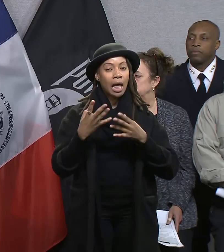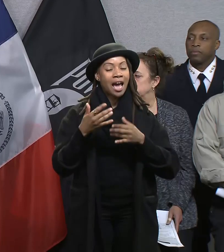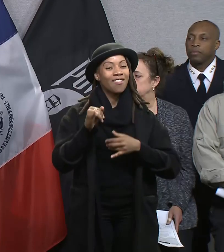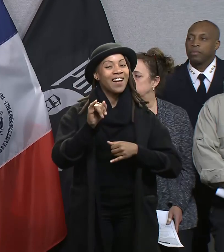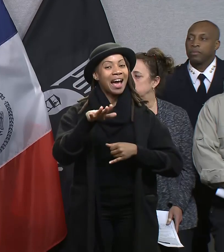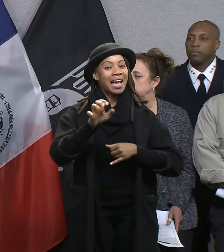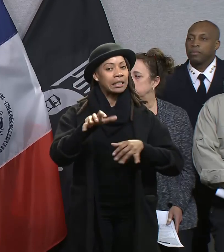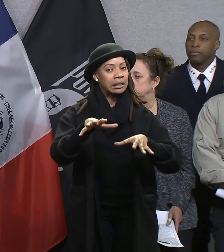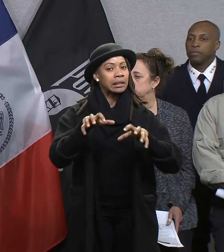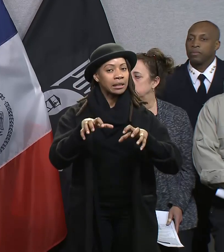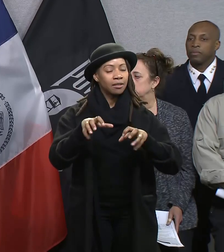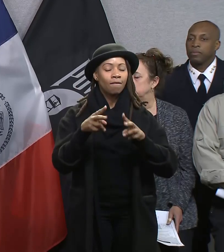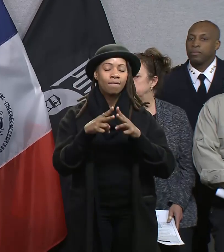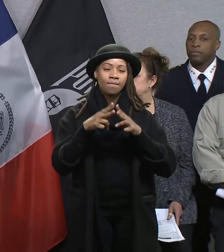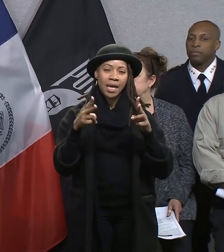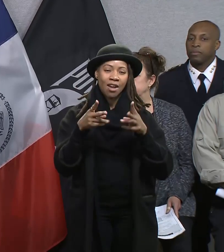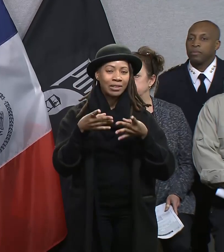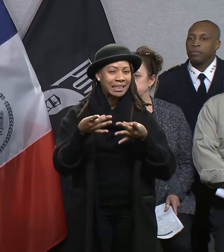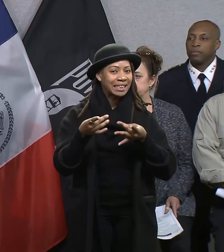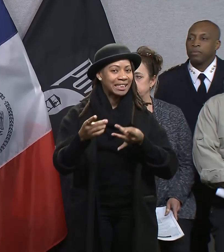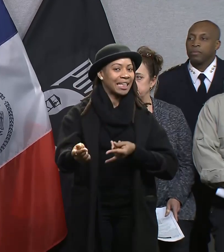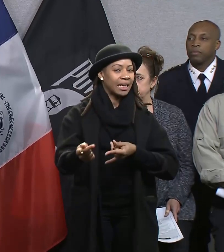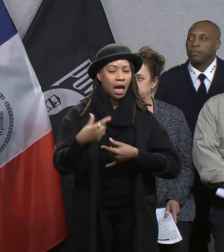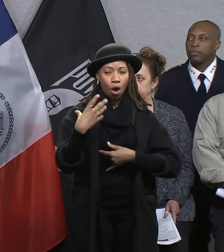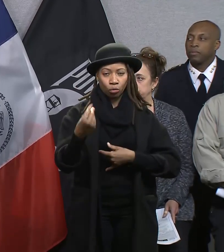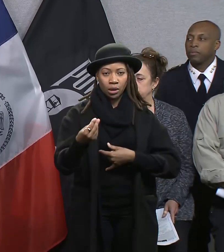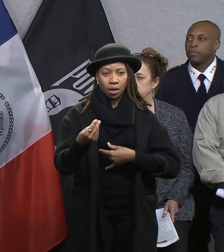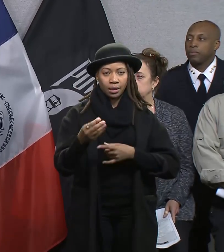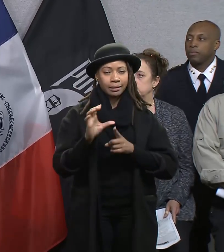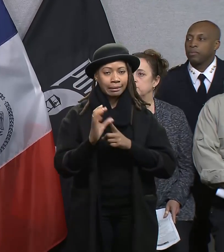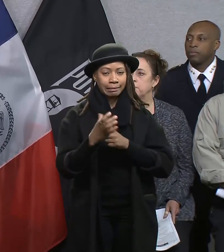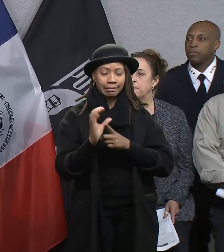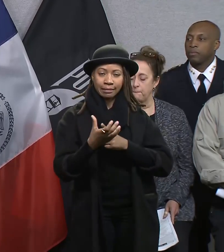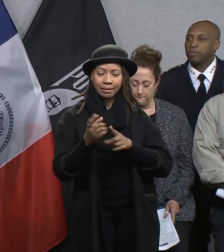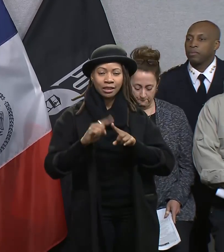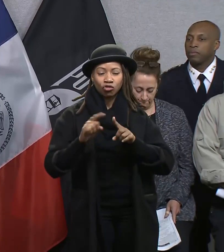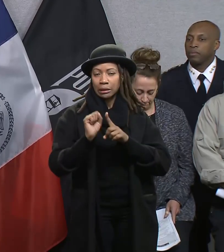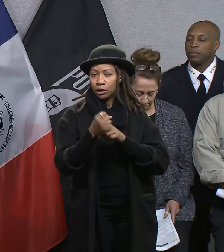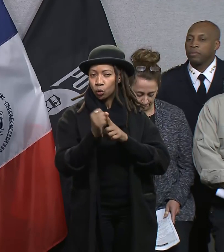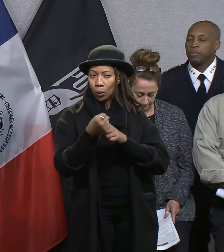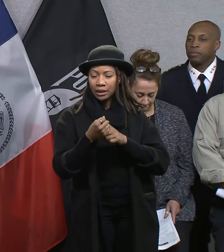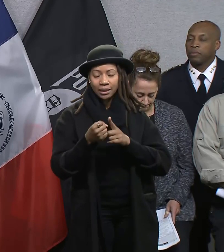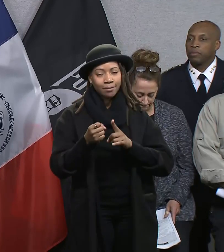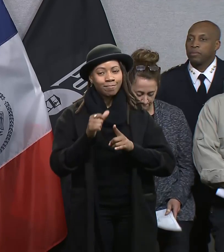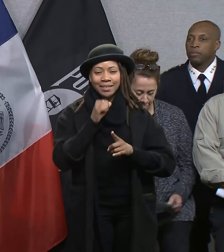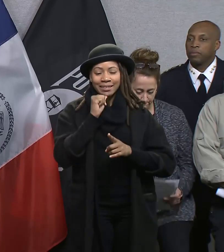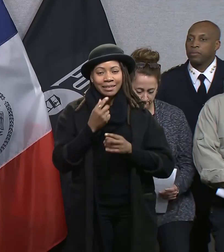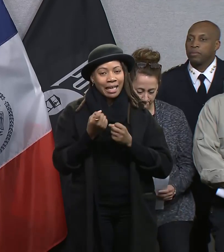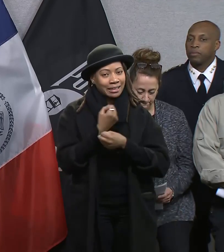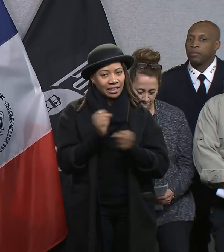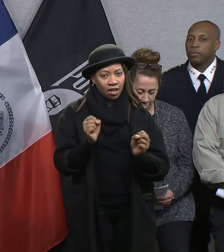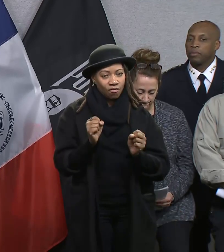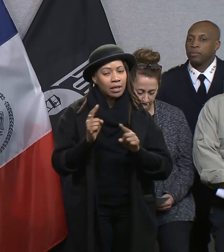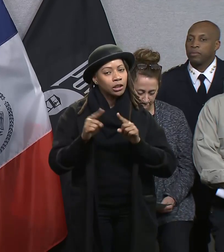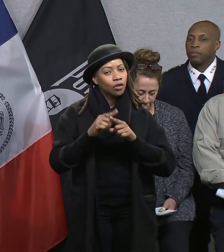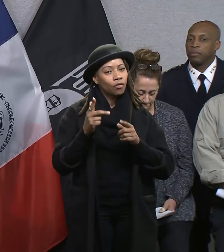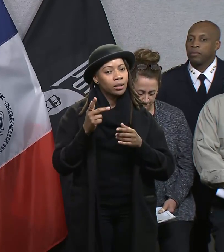MOTORISTS AND PEDESTRIANS. WHAT WE EXCTPE LATER ON IS A LOT OF ICE. RVEY SLIPPERY